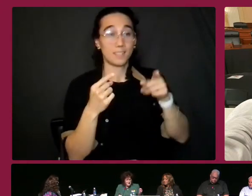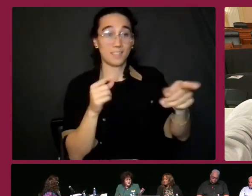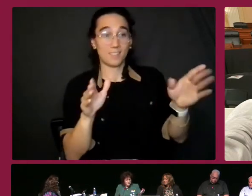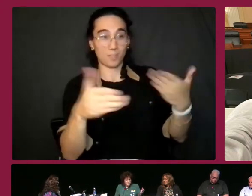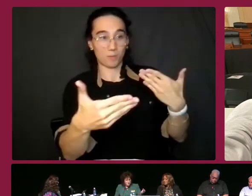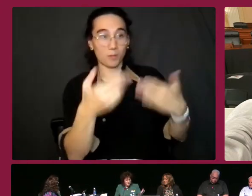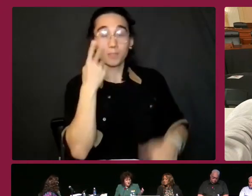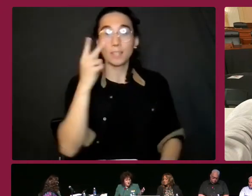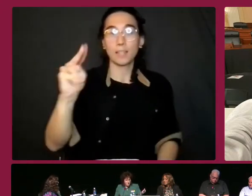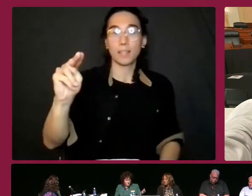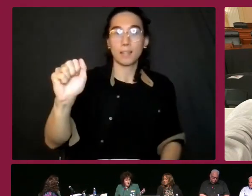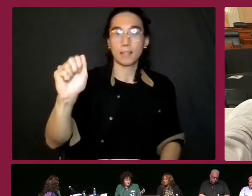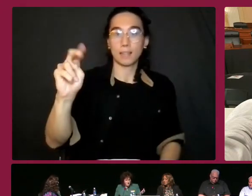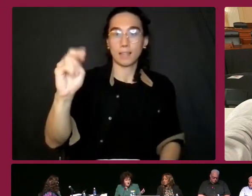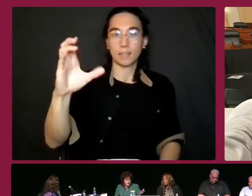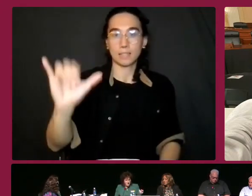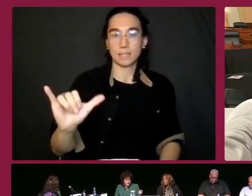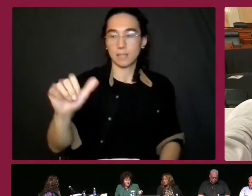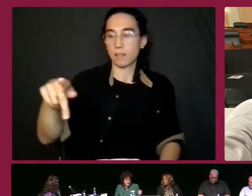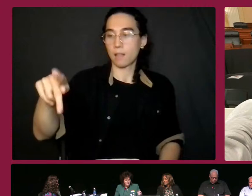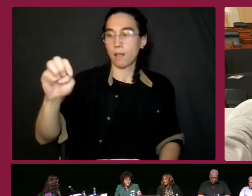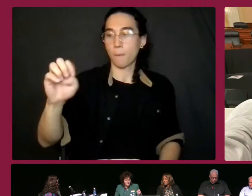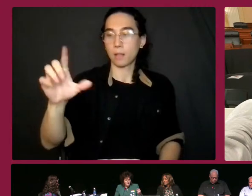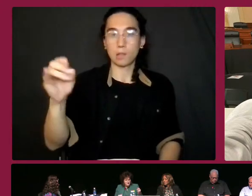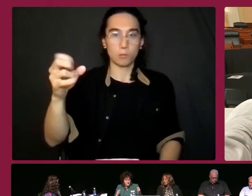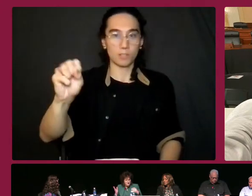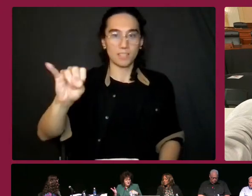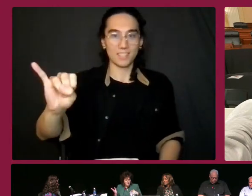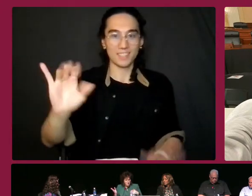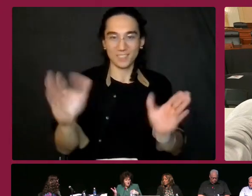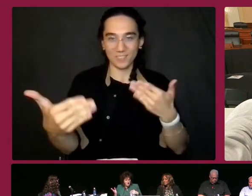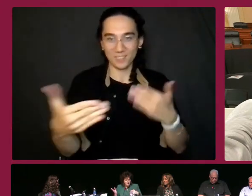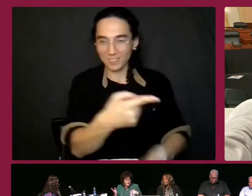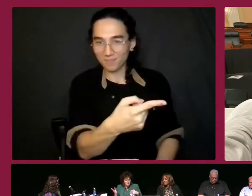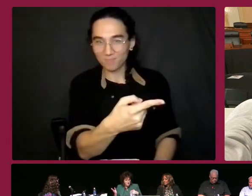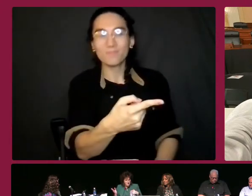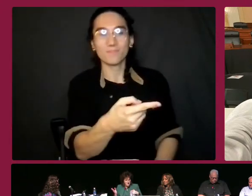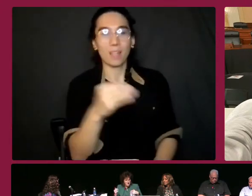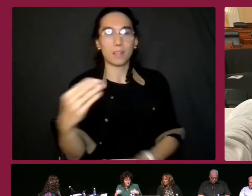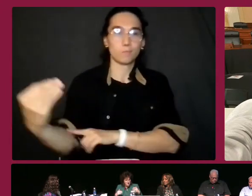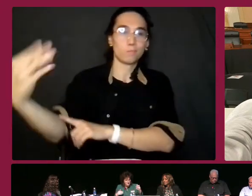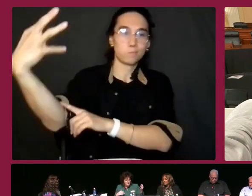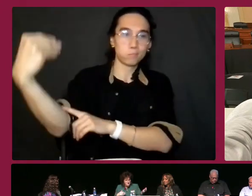and so the photograph there, um, David O'Brien is with the Chancellor's Office,